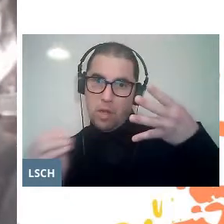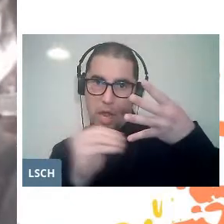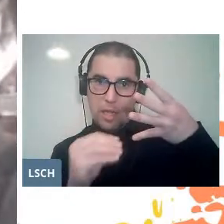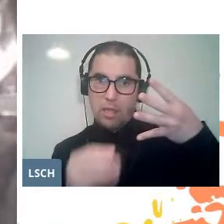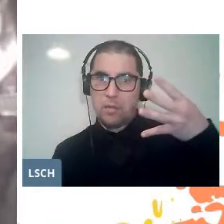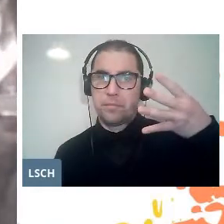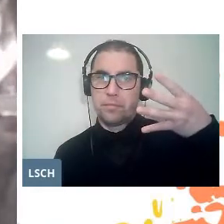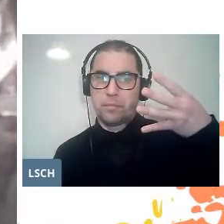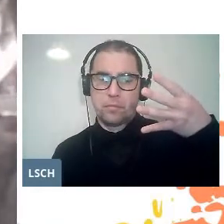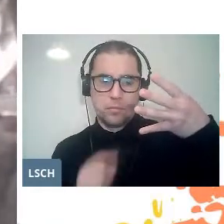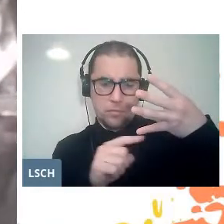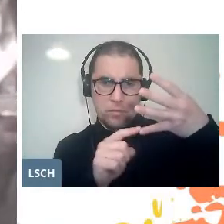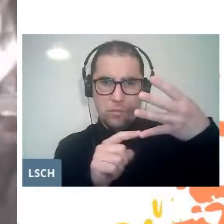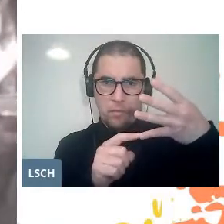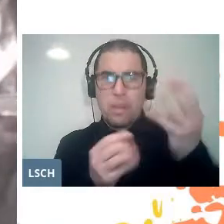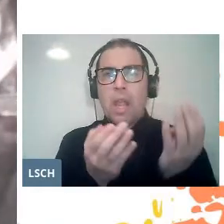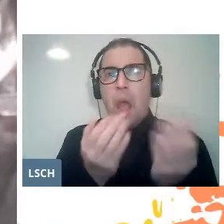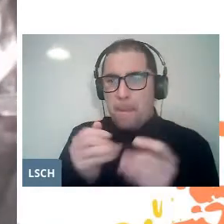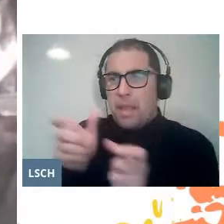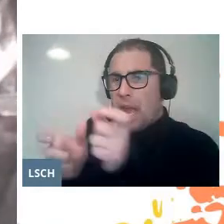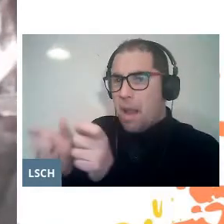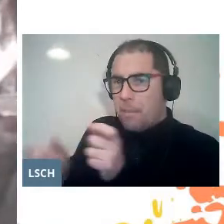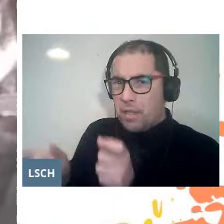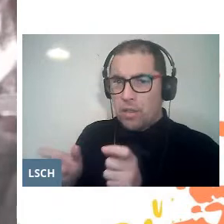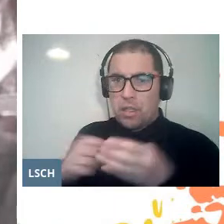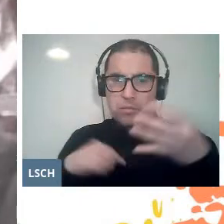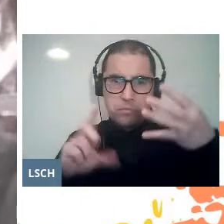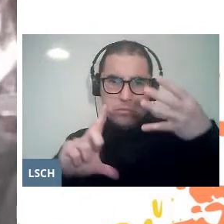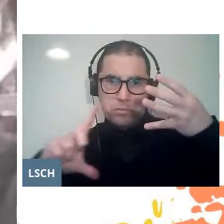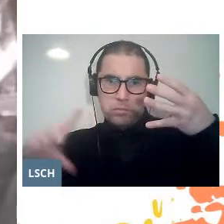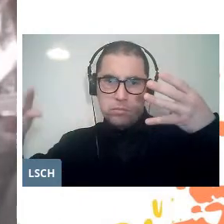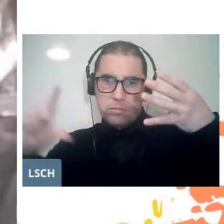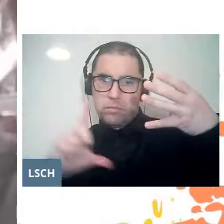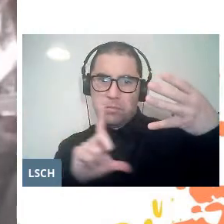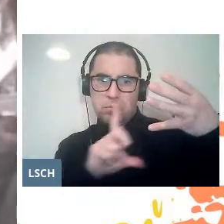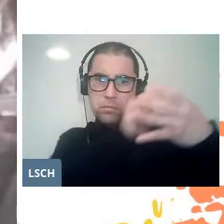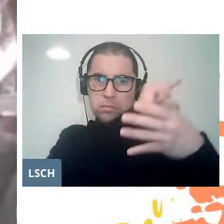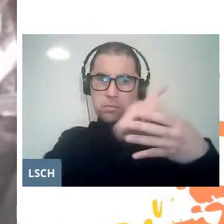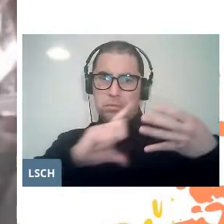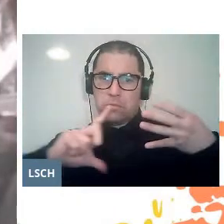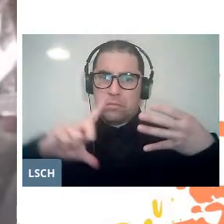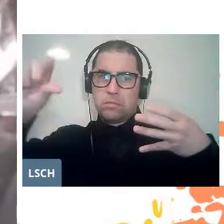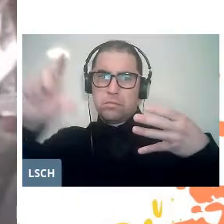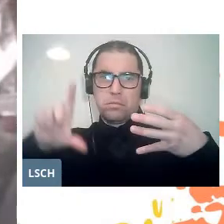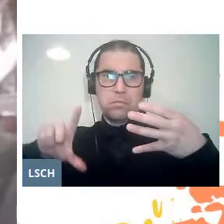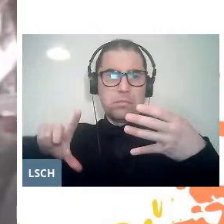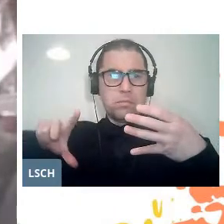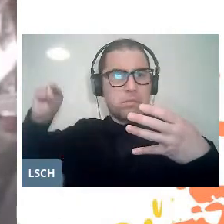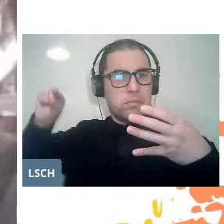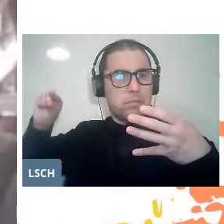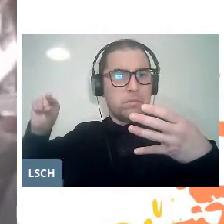he asks his musicians to leave the concert hall in an orderly manner,